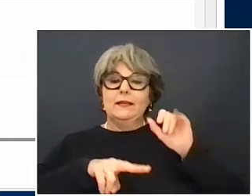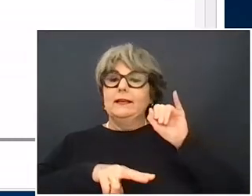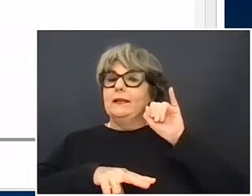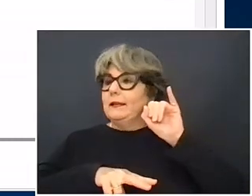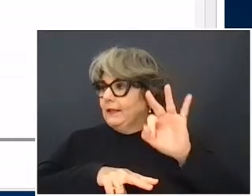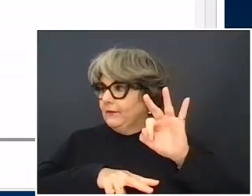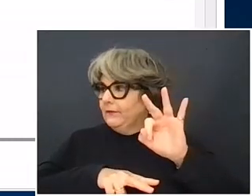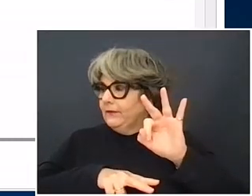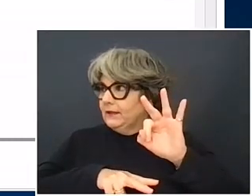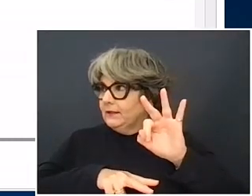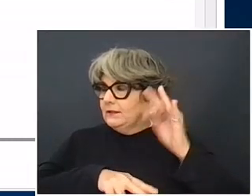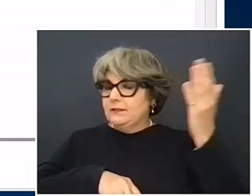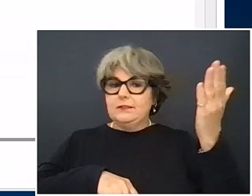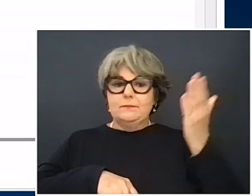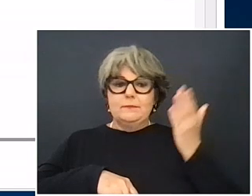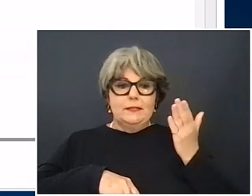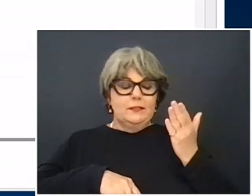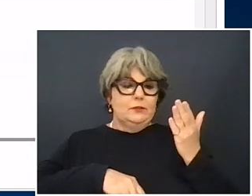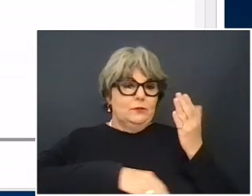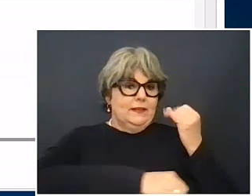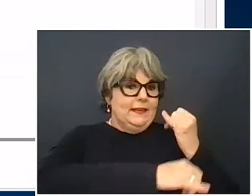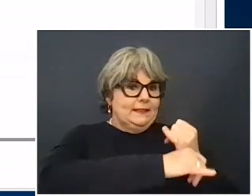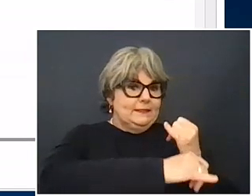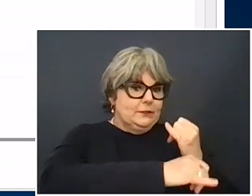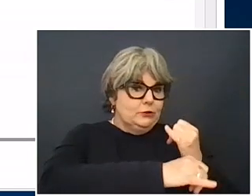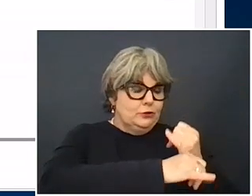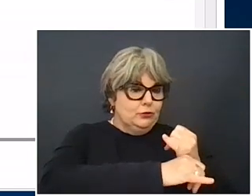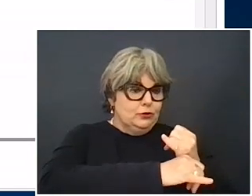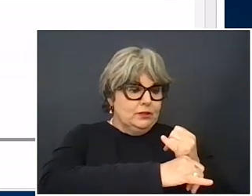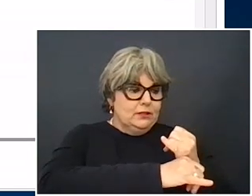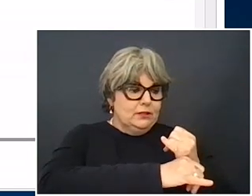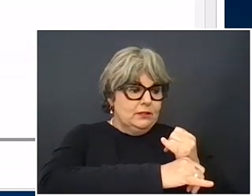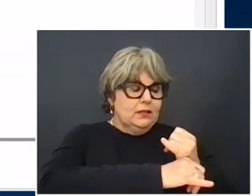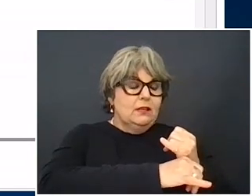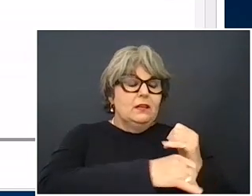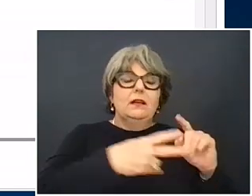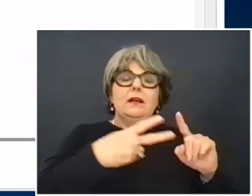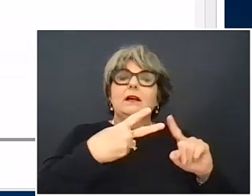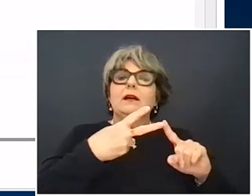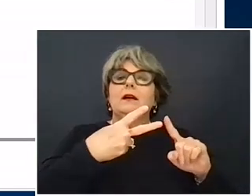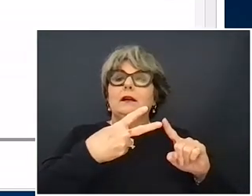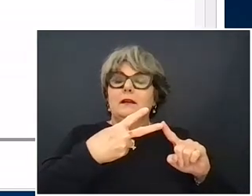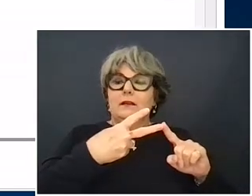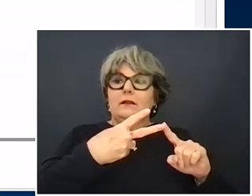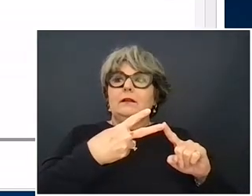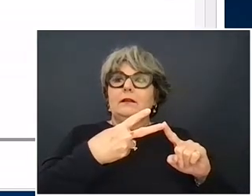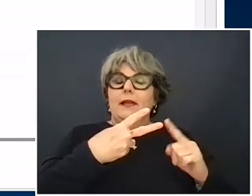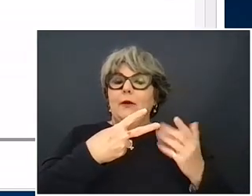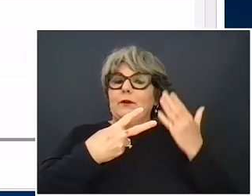institution. And secondly, we submit proposals that would ensure accrediting